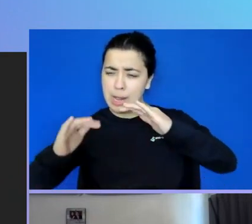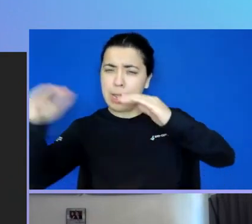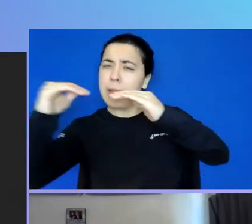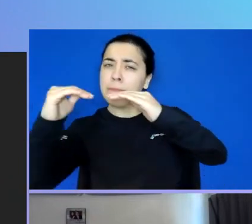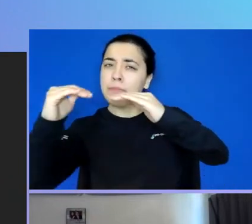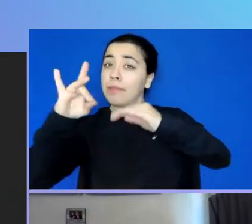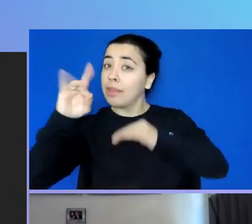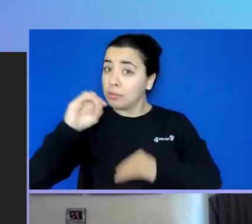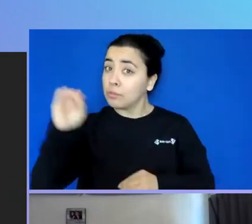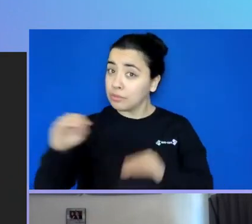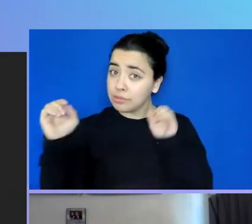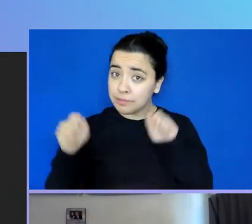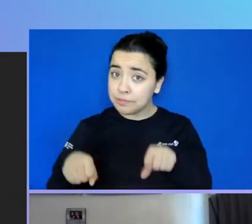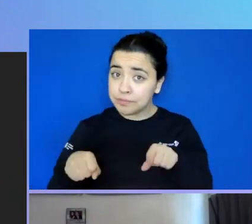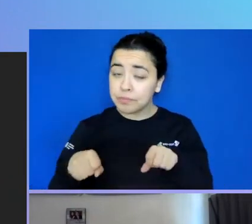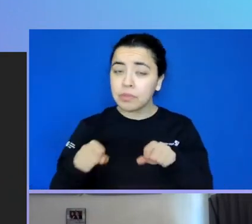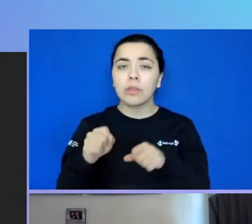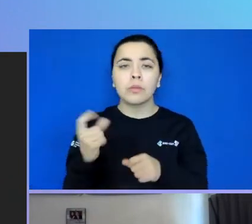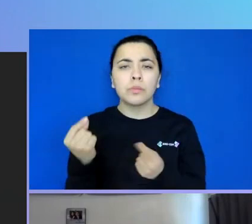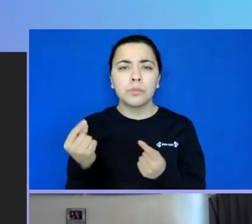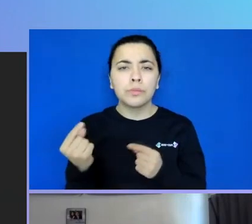where you go back to the AKS DevTools extension. So I'll go